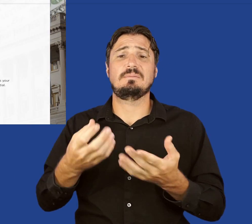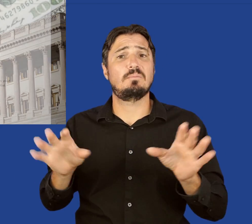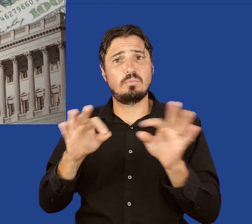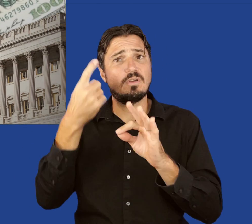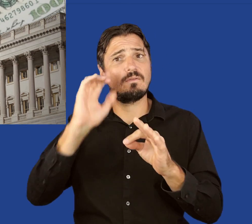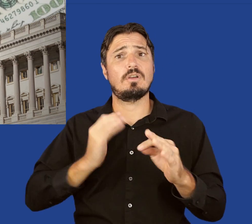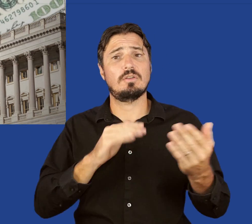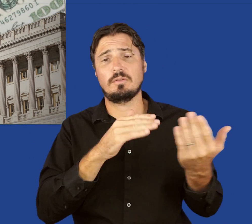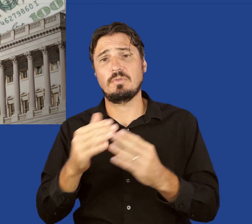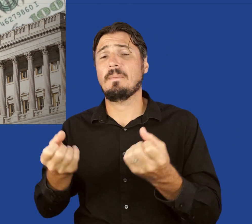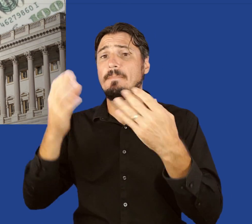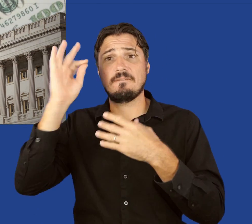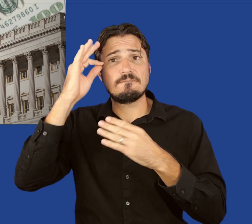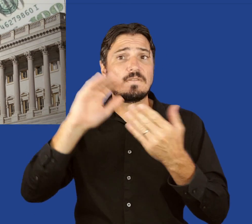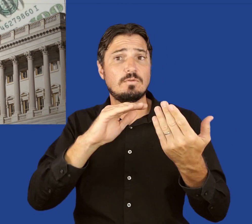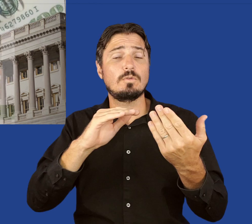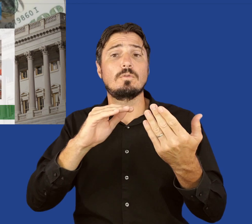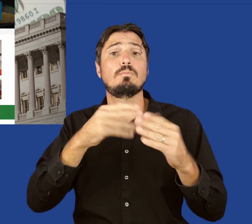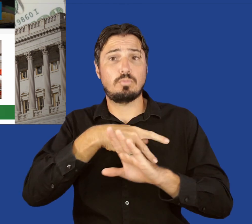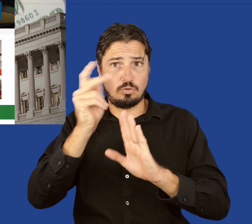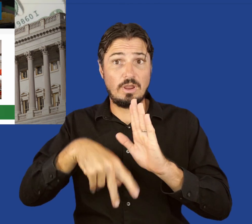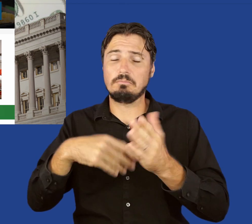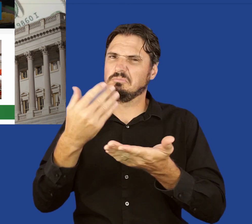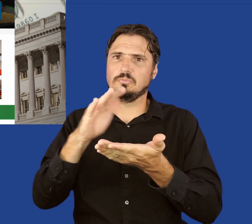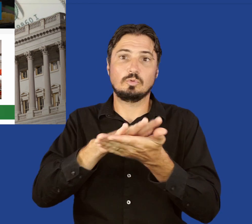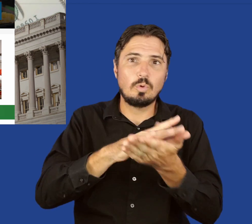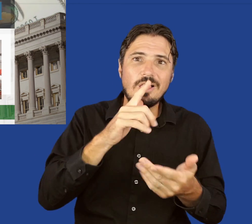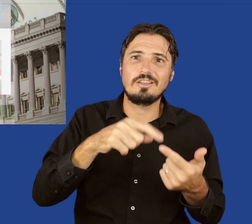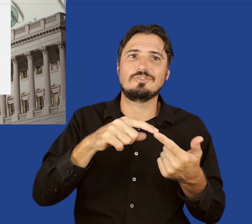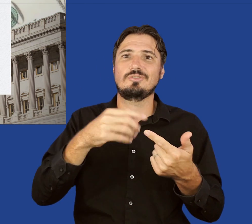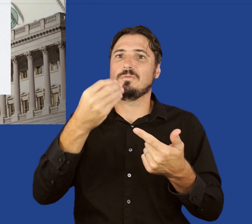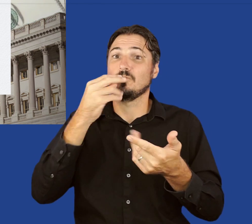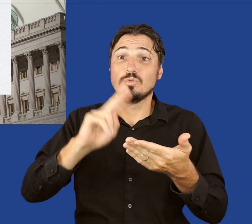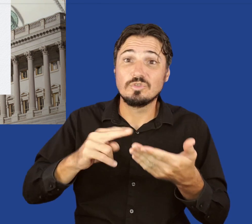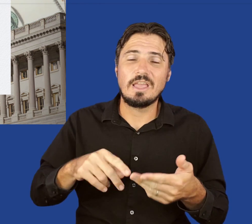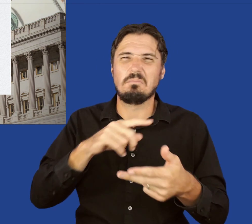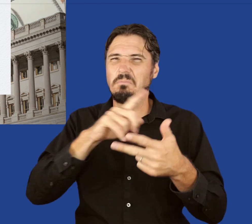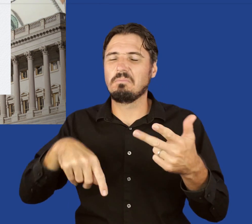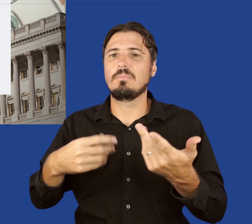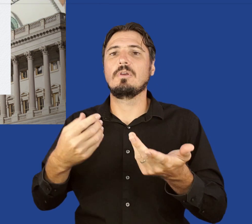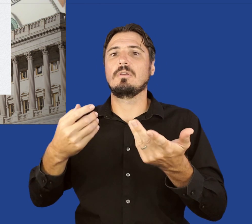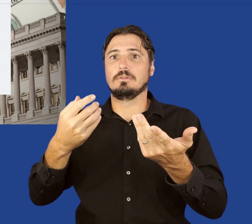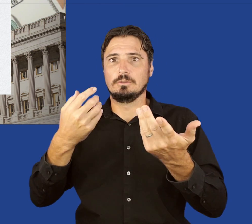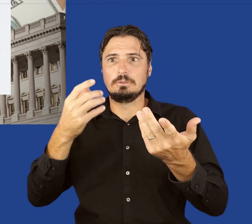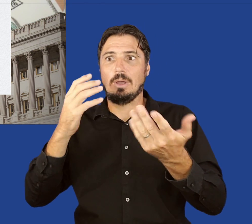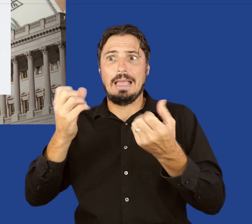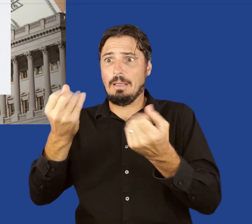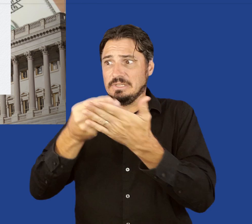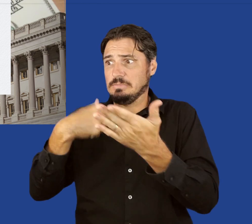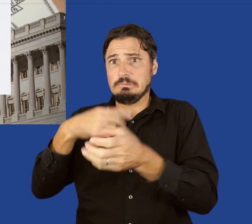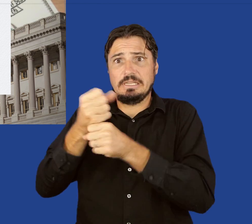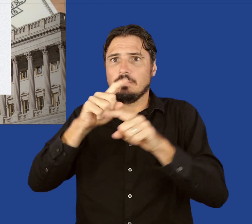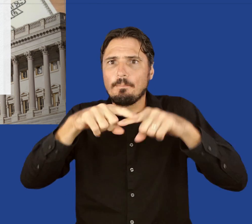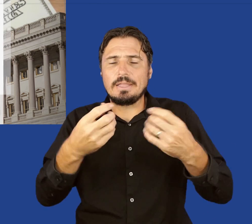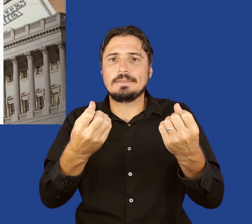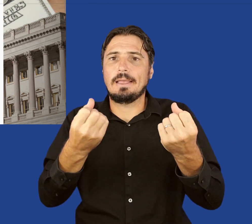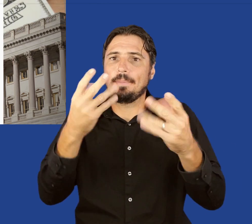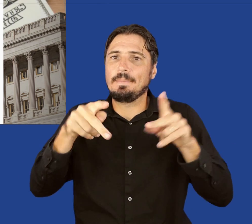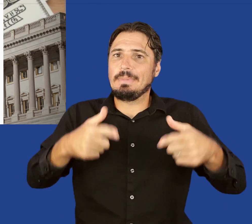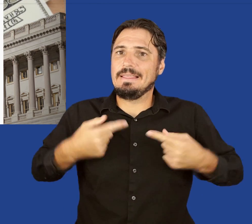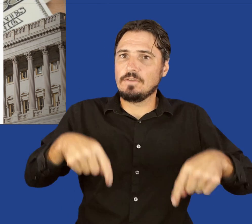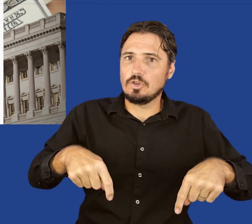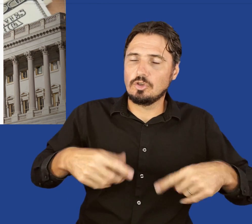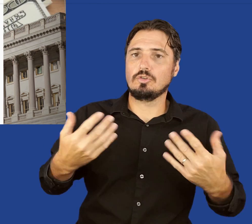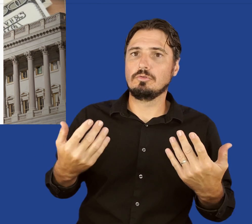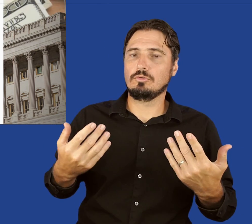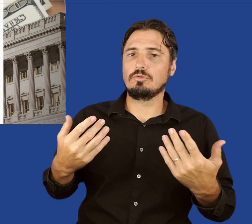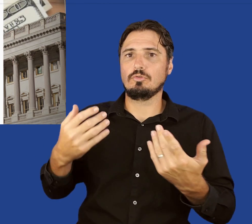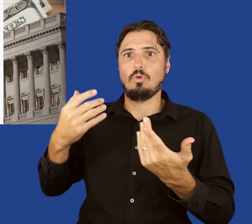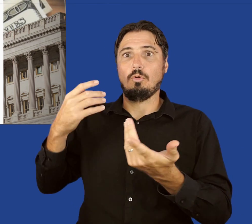Many federal programs, including school lunch help and food stamp assistance, rely on our population being counted. If our population is undercounted, money that should be going to us will